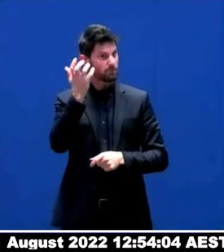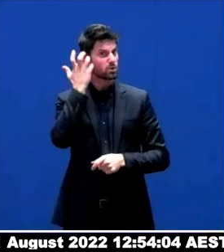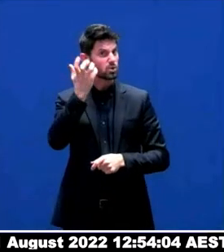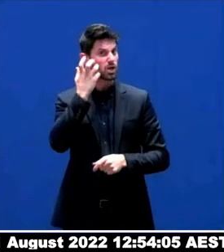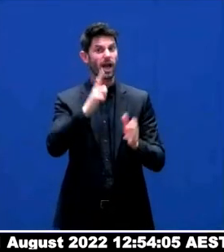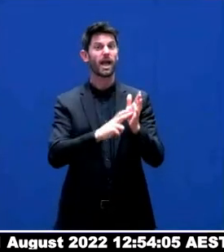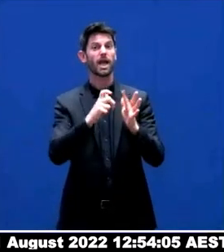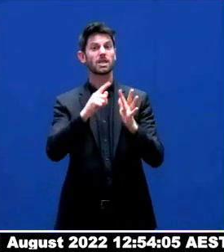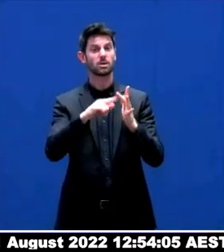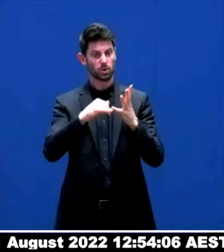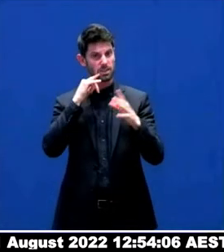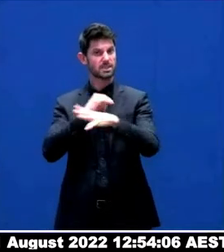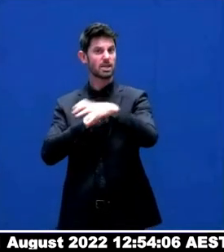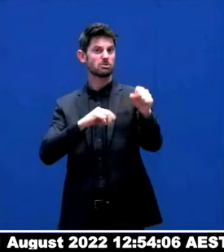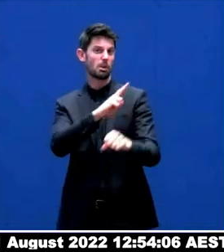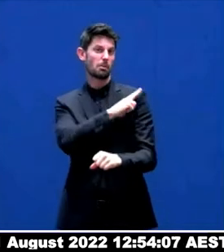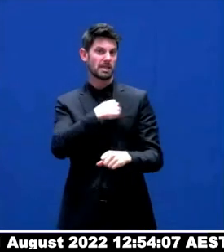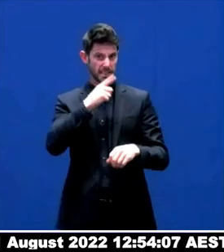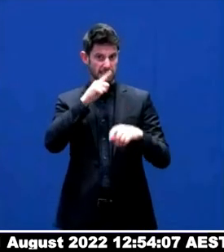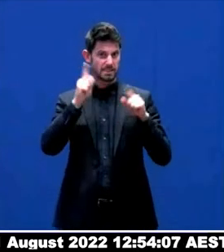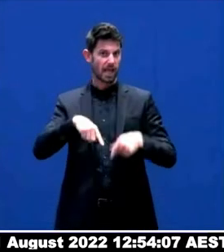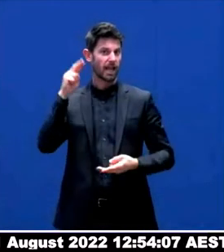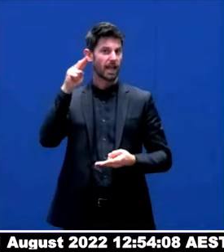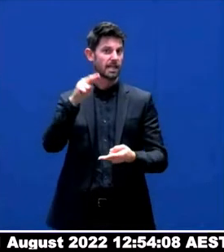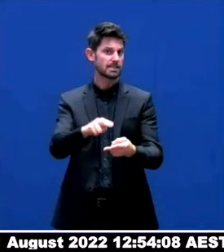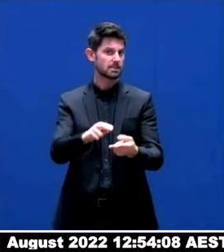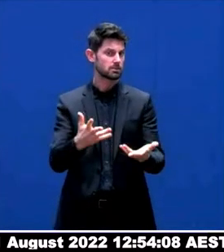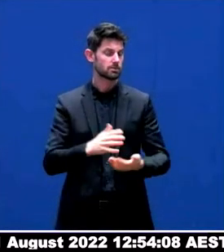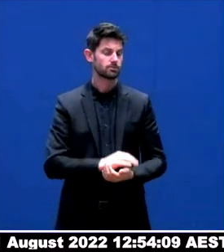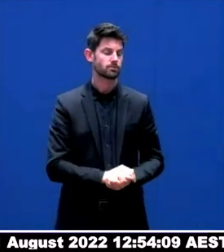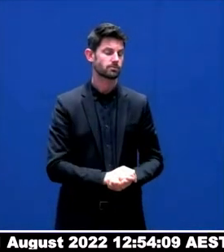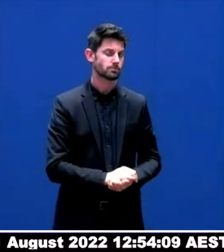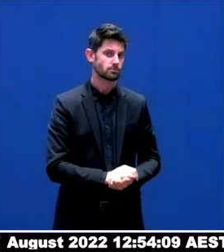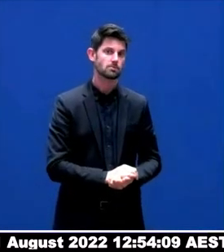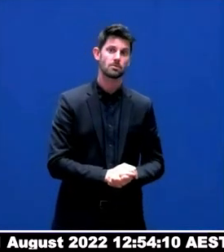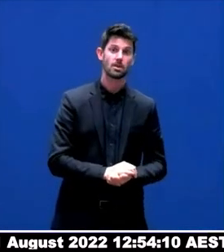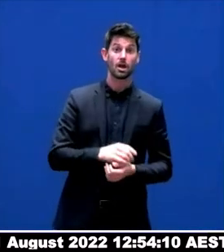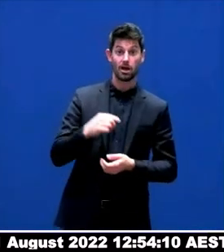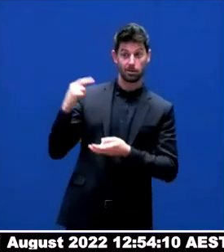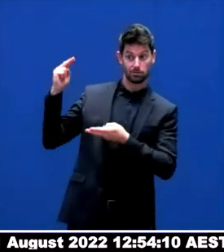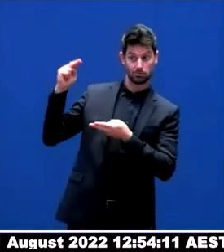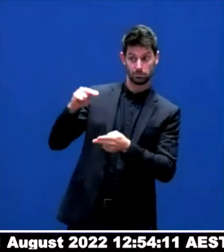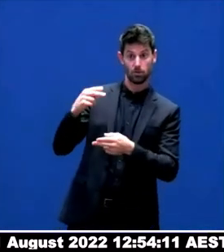ore over? ZOE DENDLE: So the reduction over those two years is reflective of the pandemic